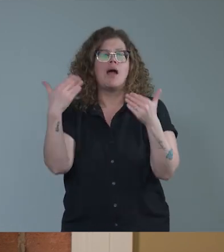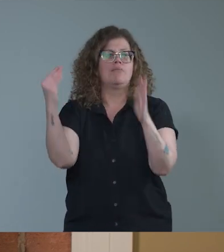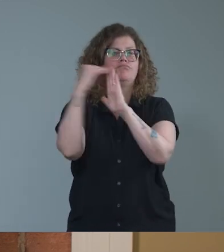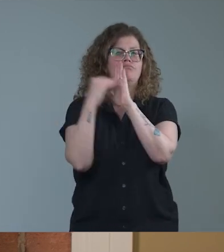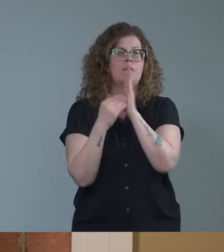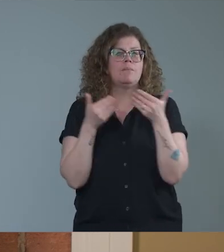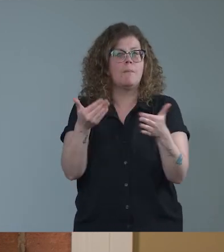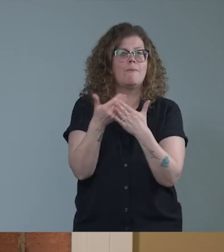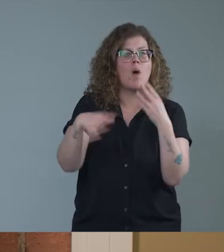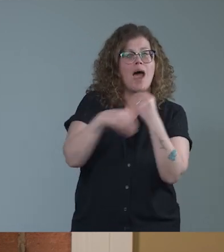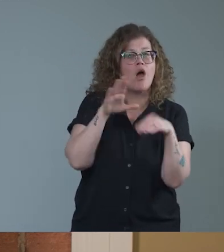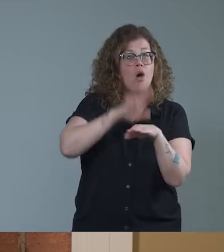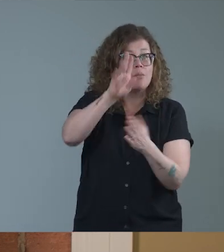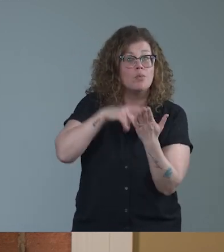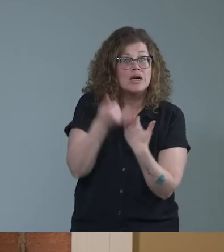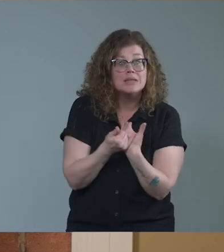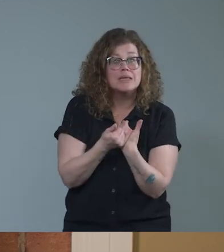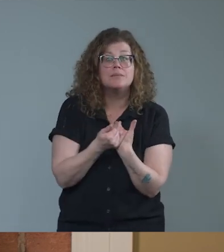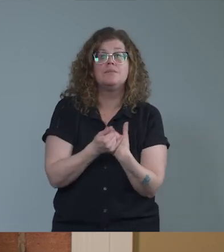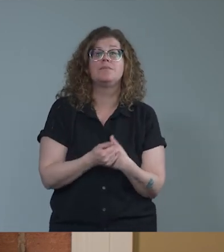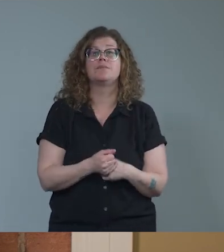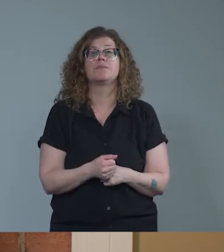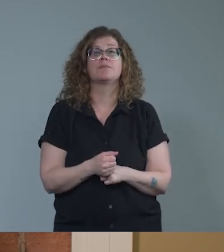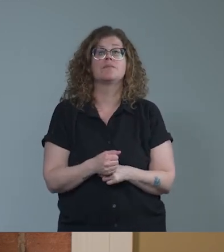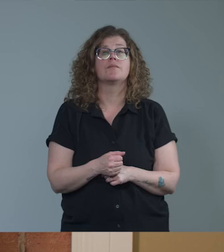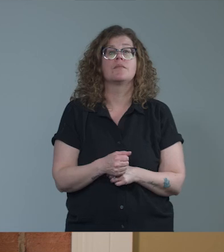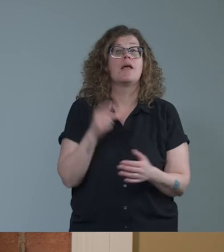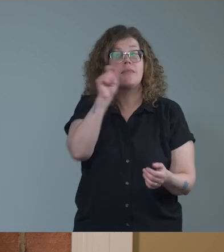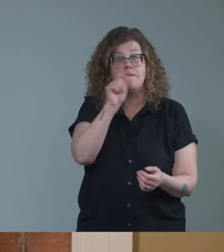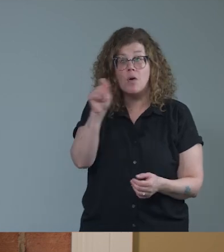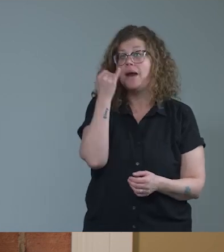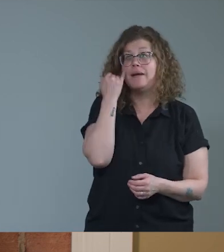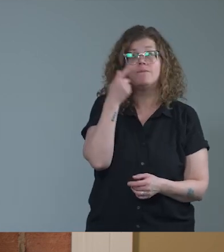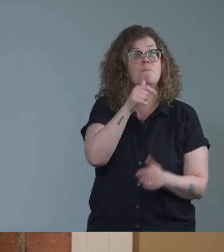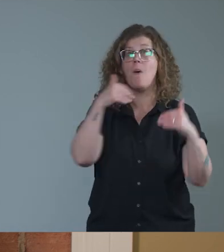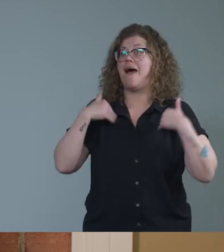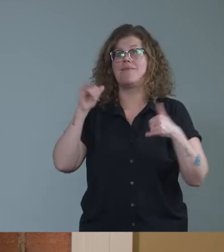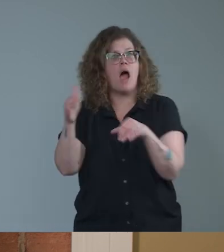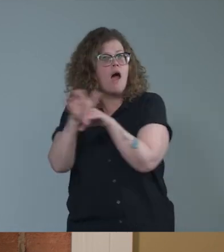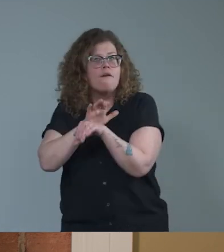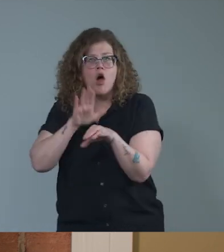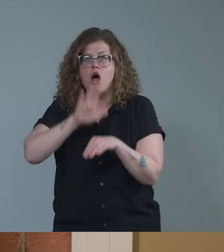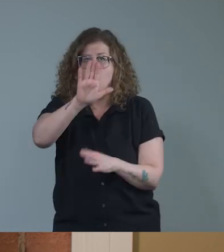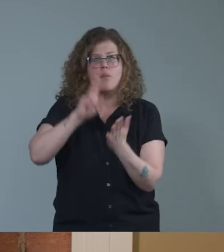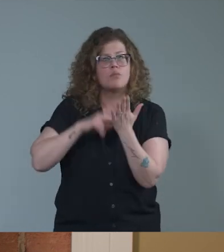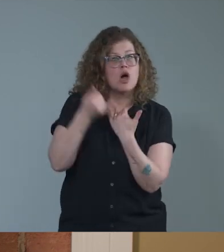really difficult installation things such as digging up sidewalks or adding electrical components. If a project is part of an existing